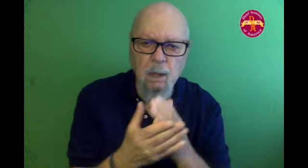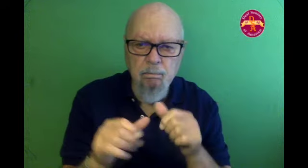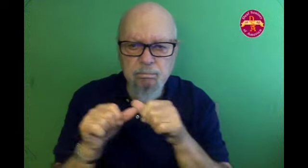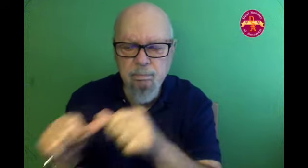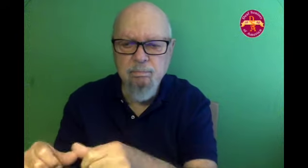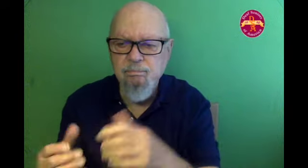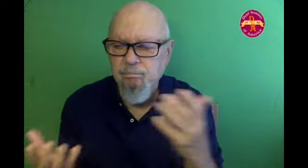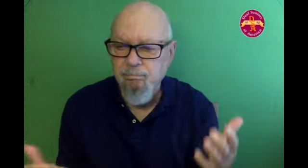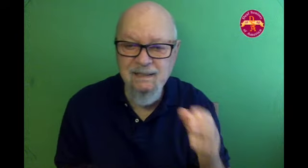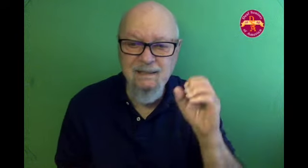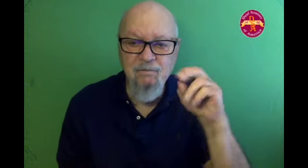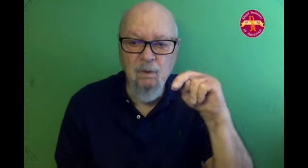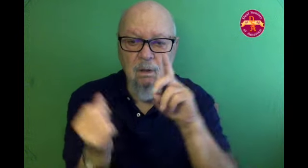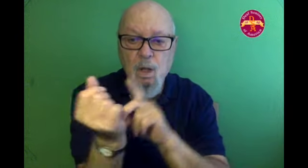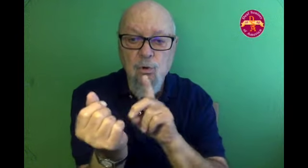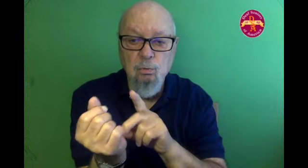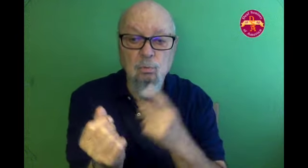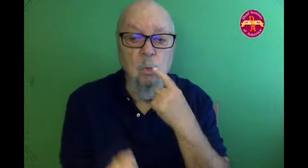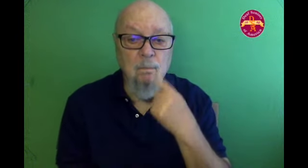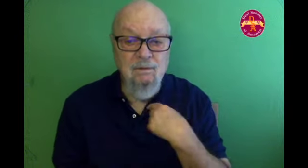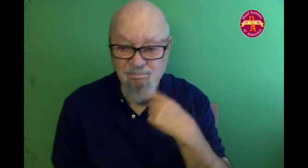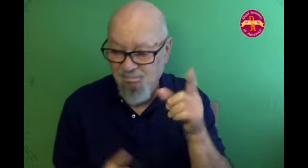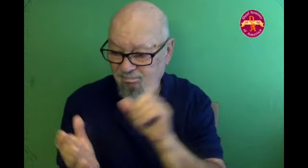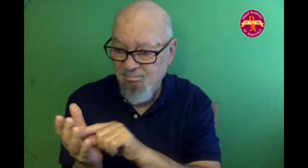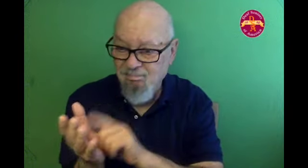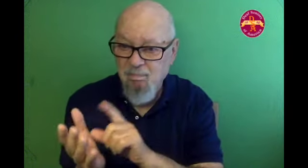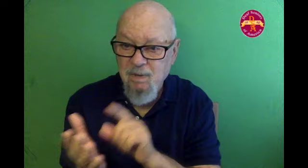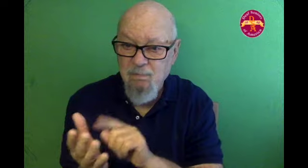Medical doctors have claimed if they told Their patients the same information